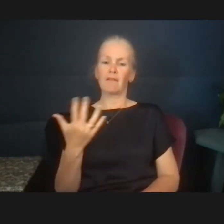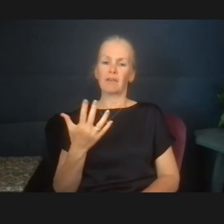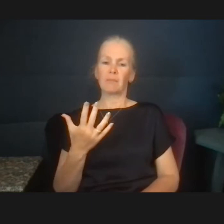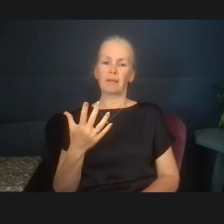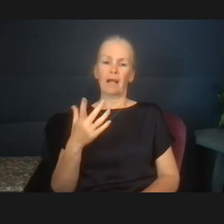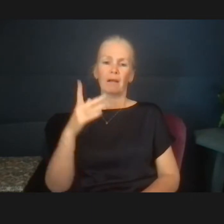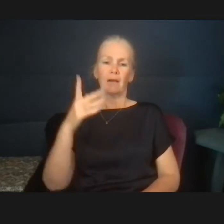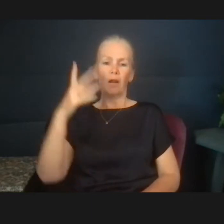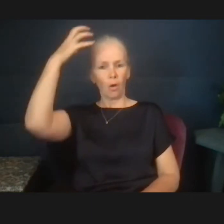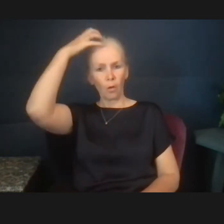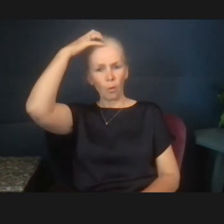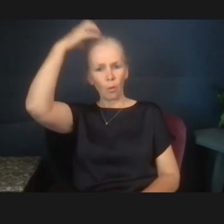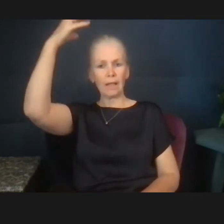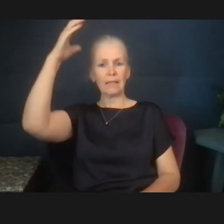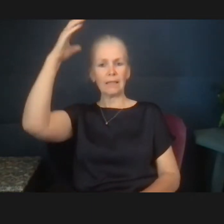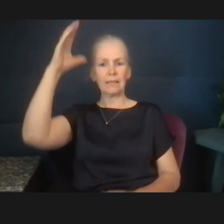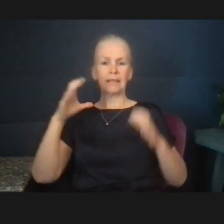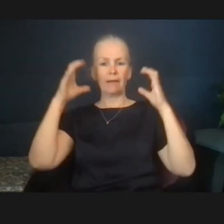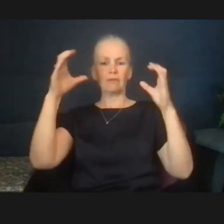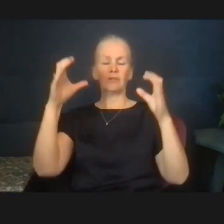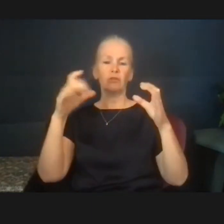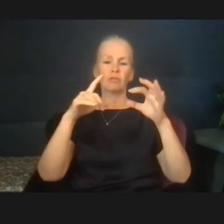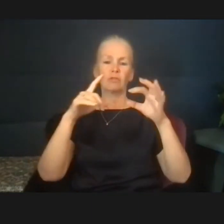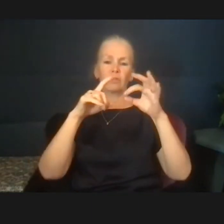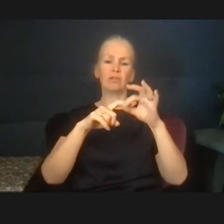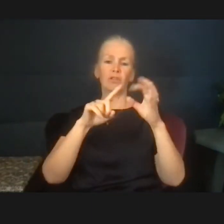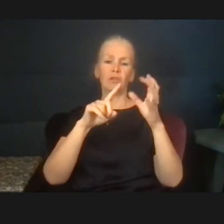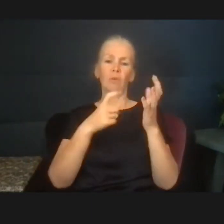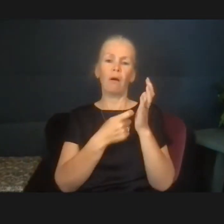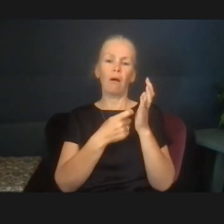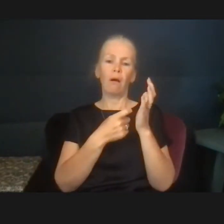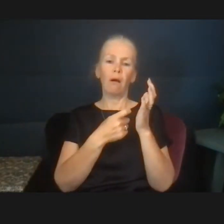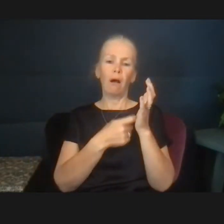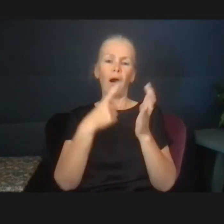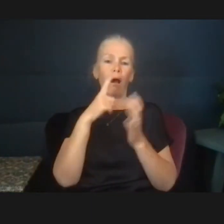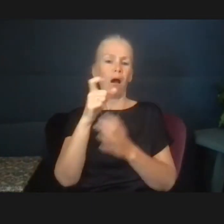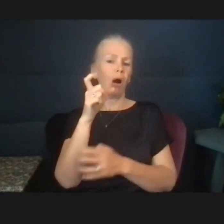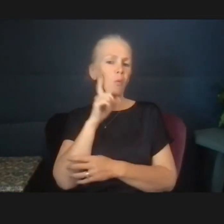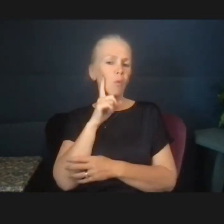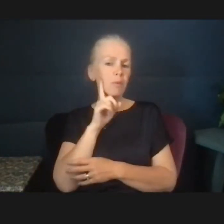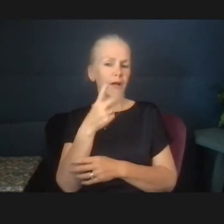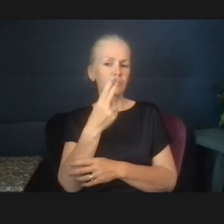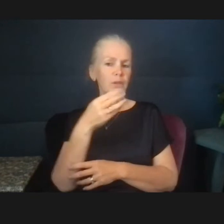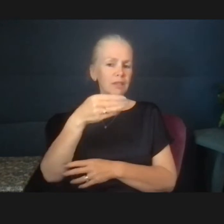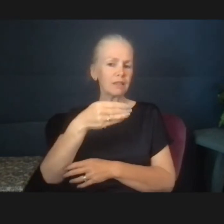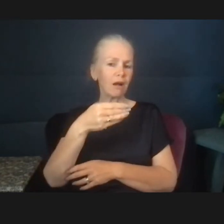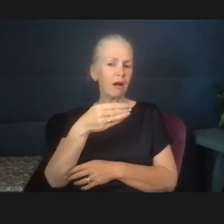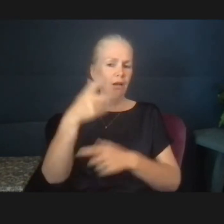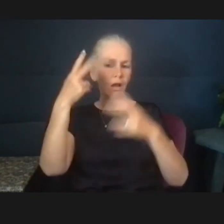which is the most senior barrister you can be are women, and only 29% of judges are also women.